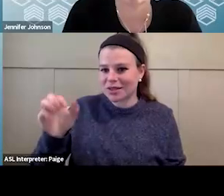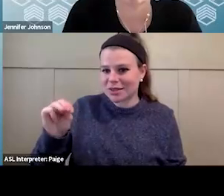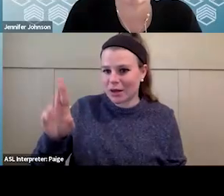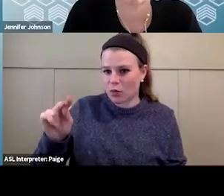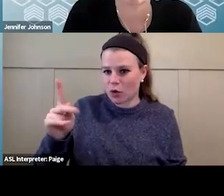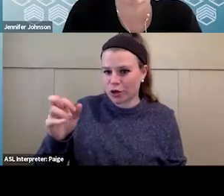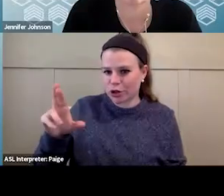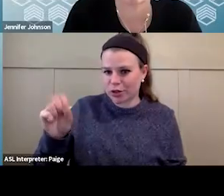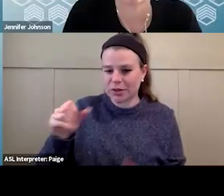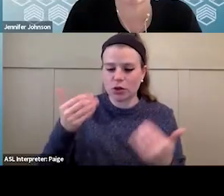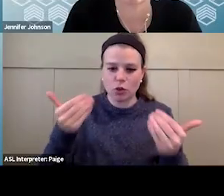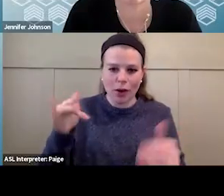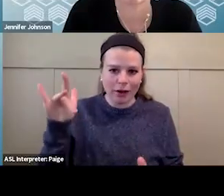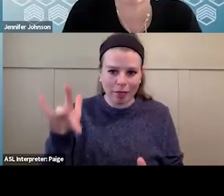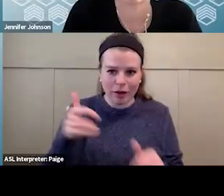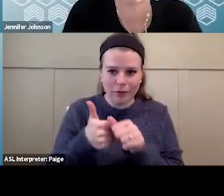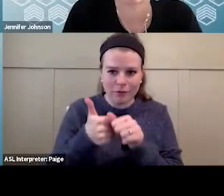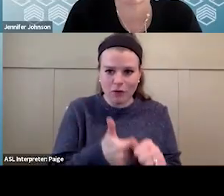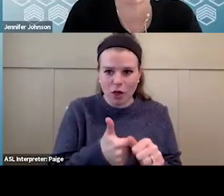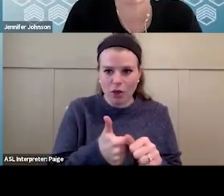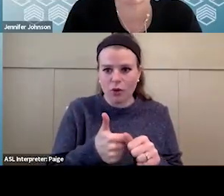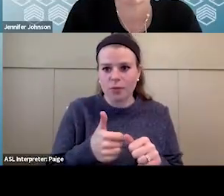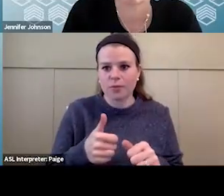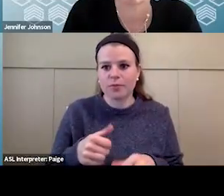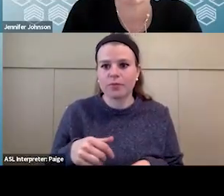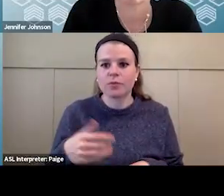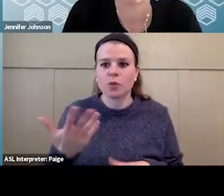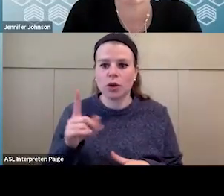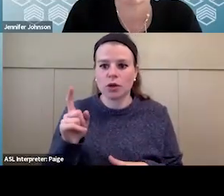And so you can click on that and follow the instructions of your device to